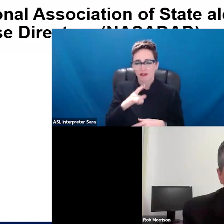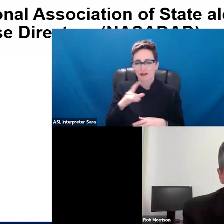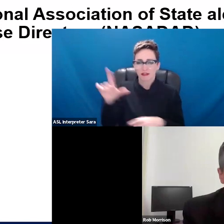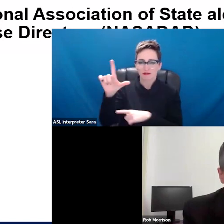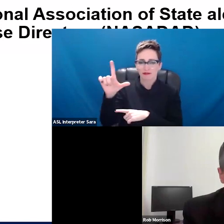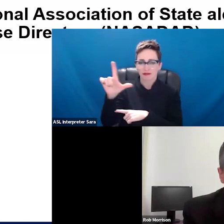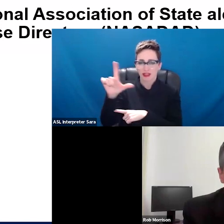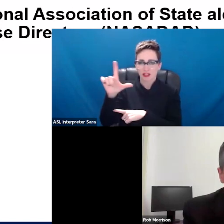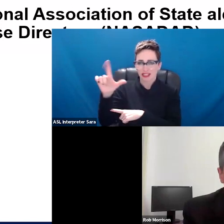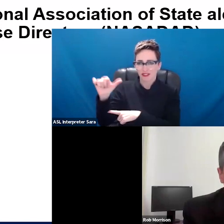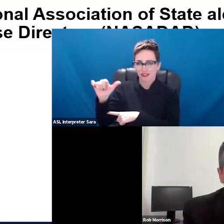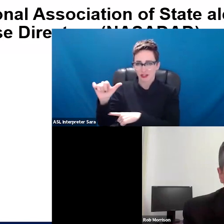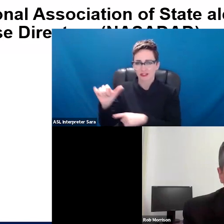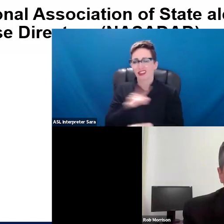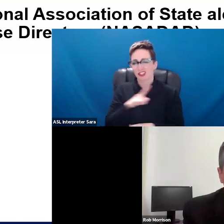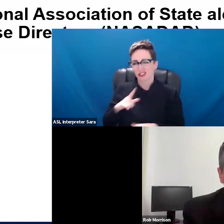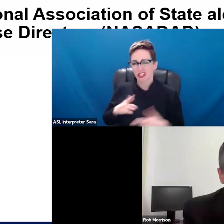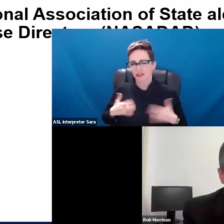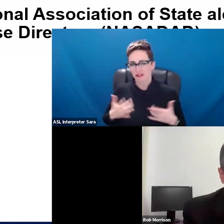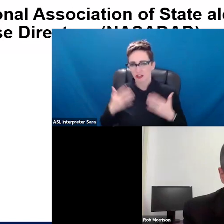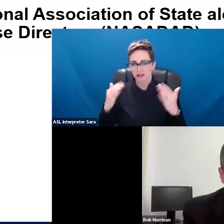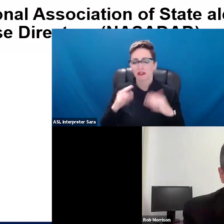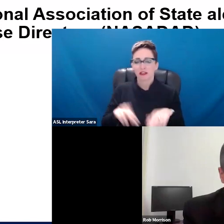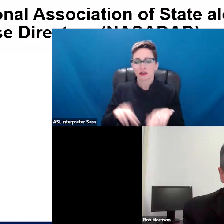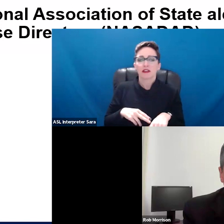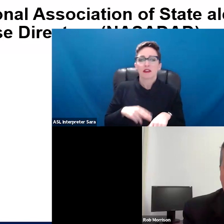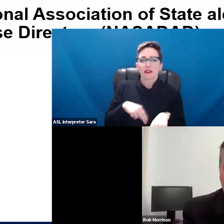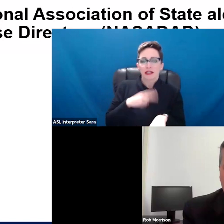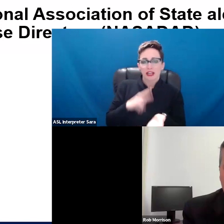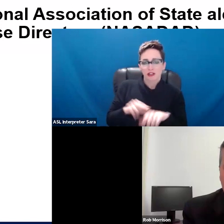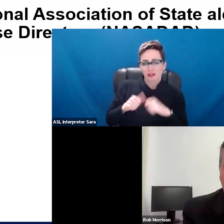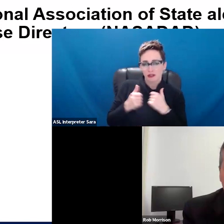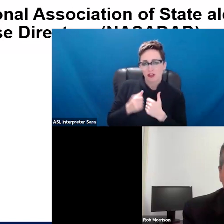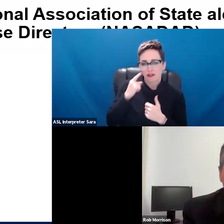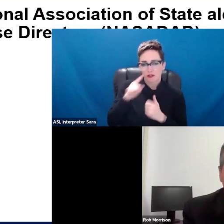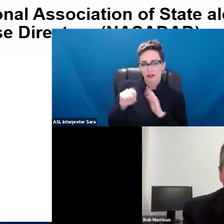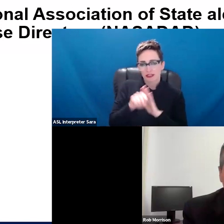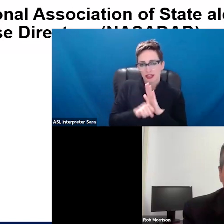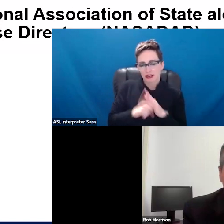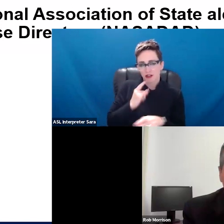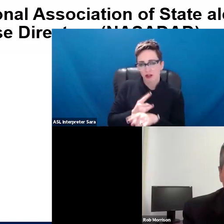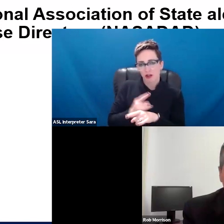and the National Associate and the CEO for the National Association of State Alcohol and Drug Abuse Directors.